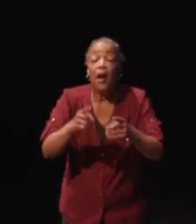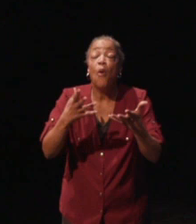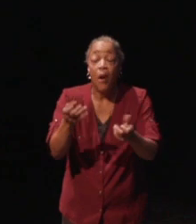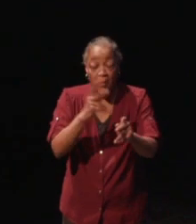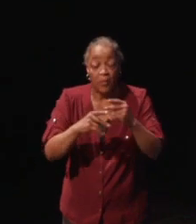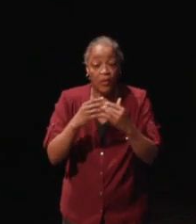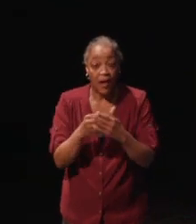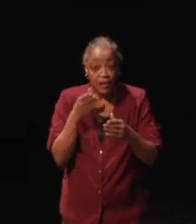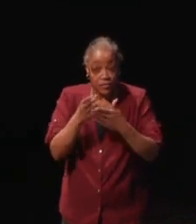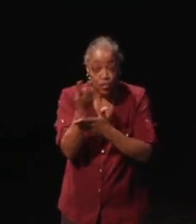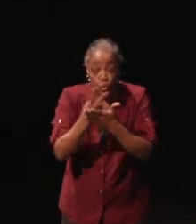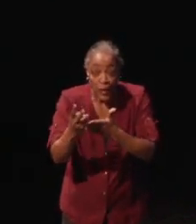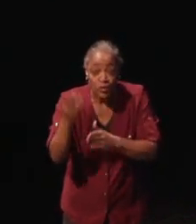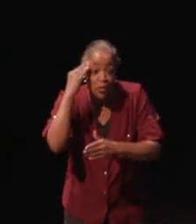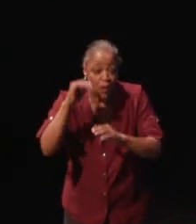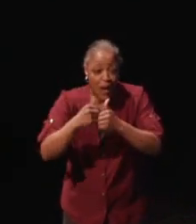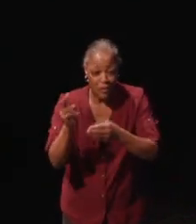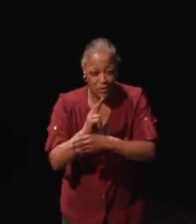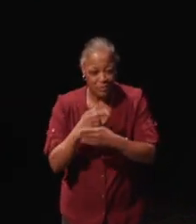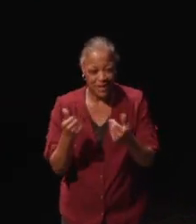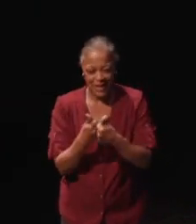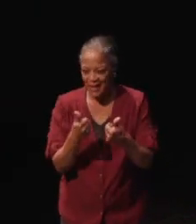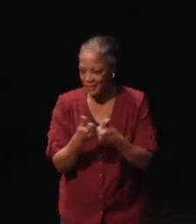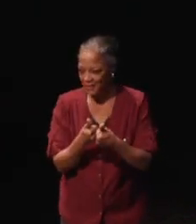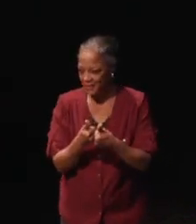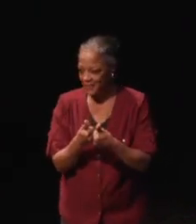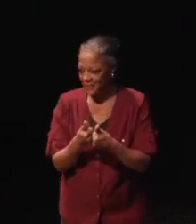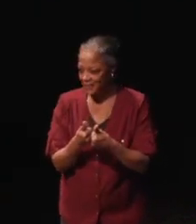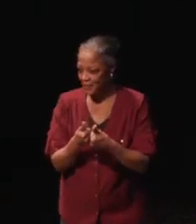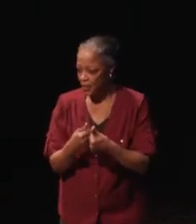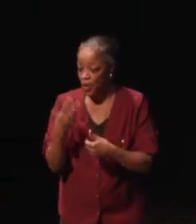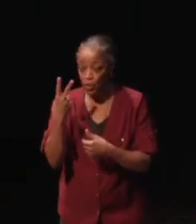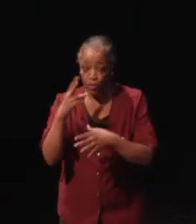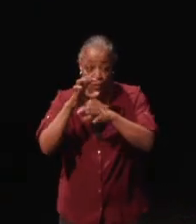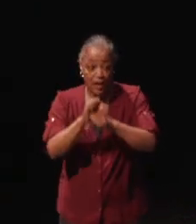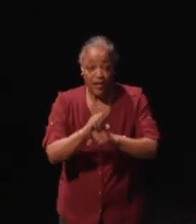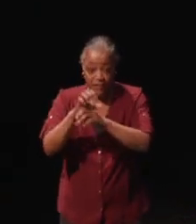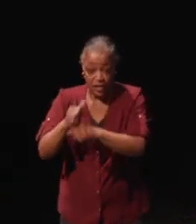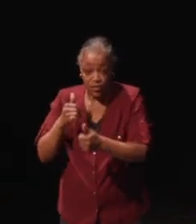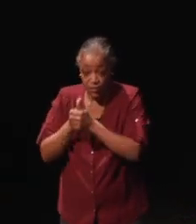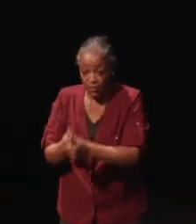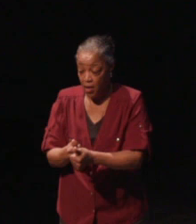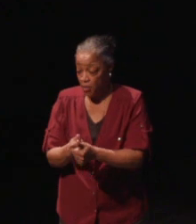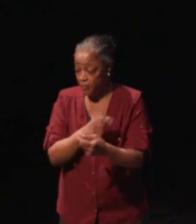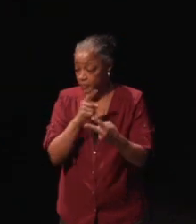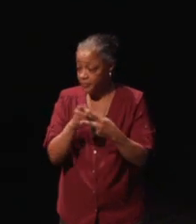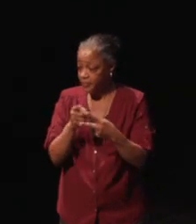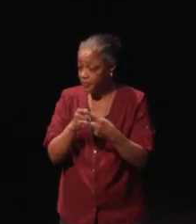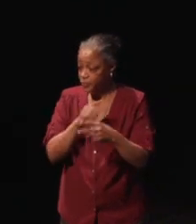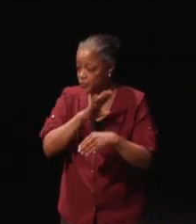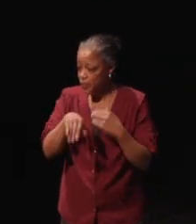to use. There's really just two conventions to follow, one is all menu elements,